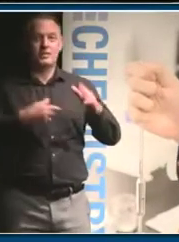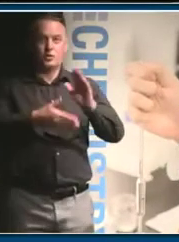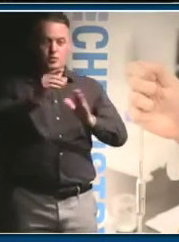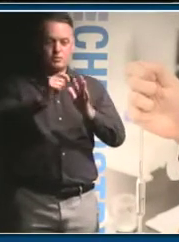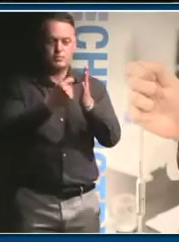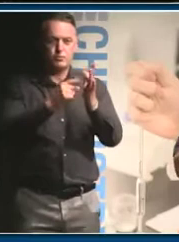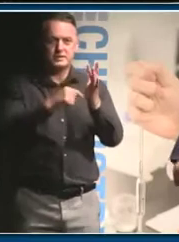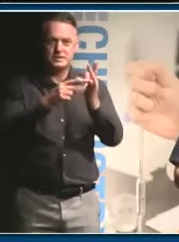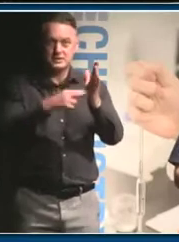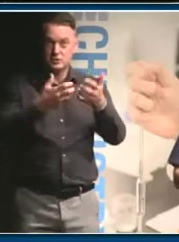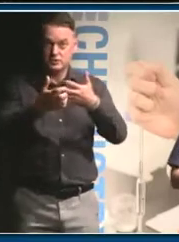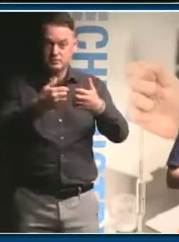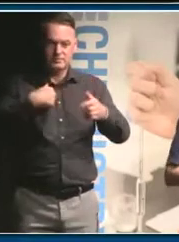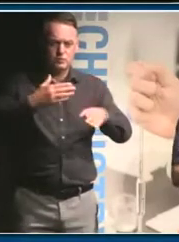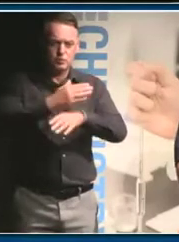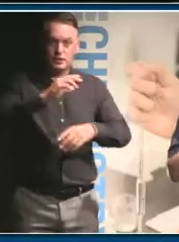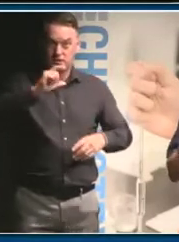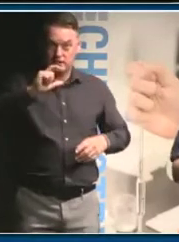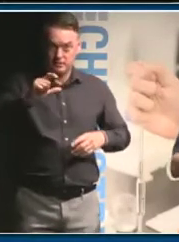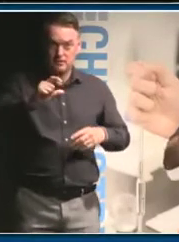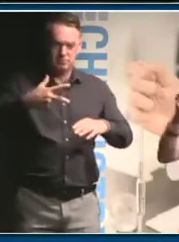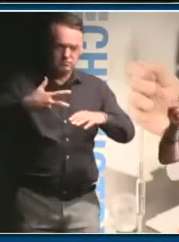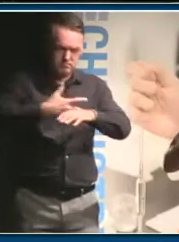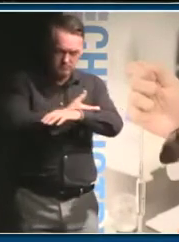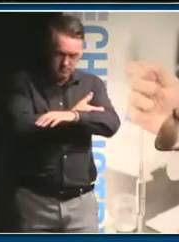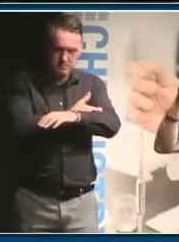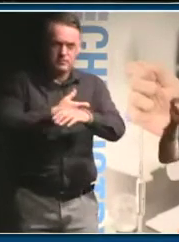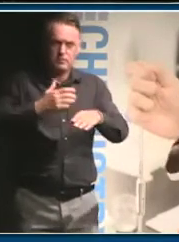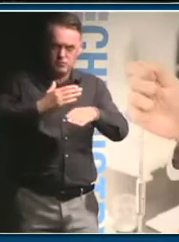working on cancer chemotherapy. I had a great group of people that I was working with I mean